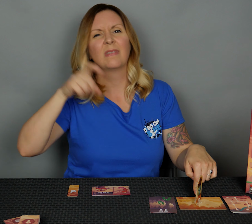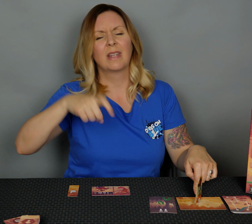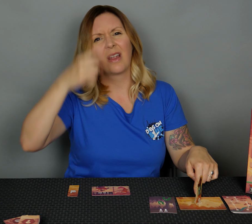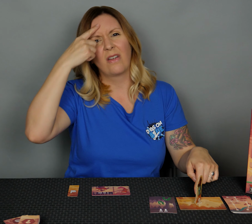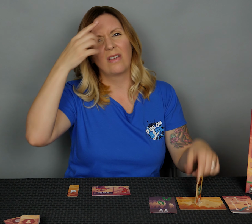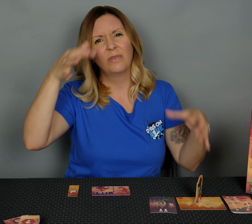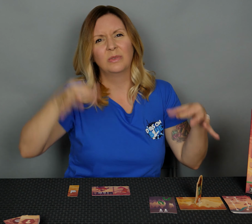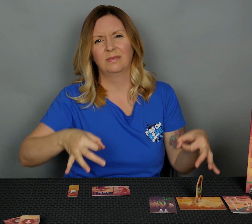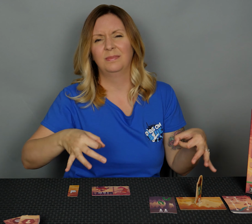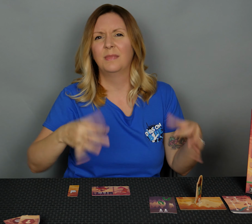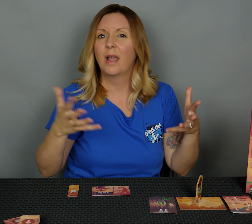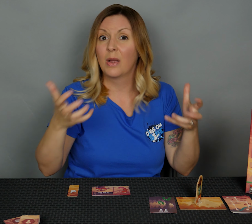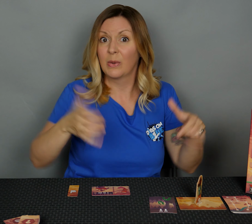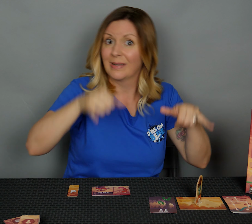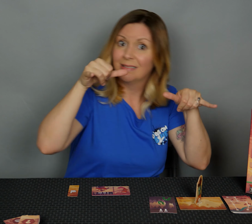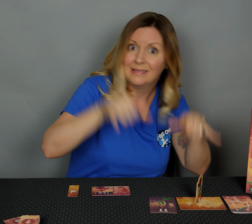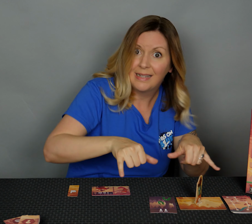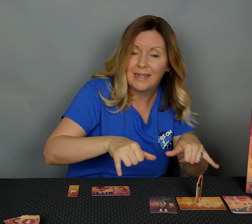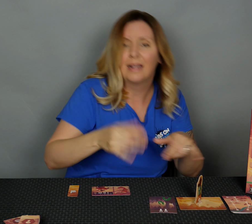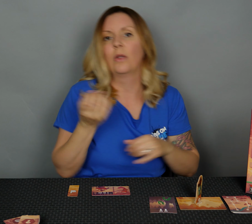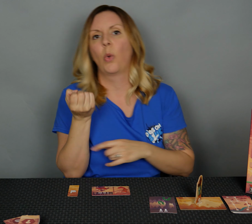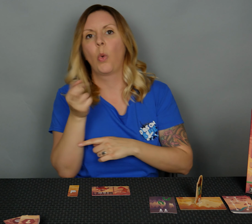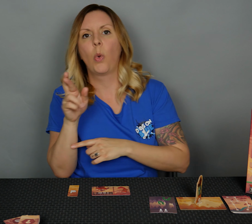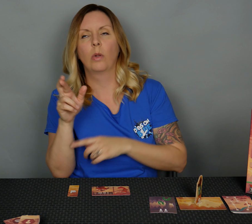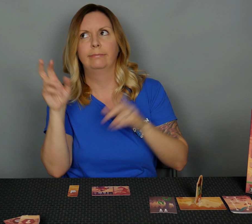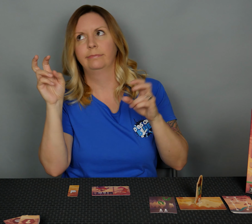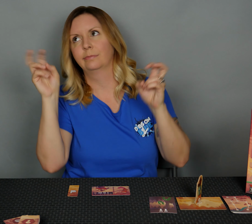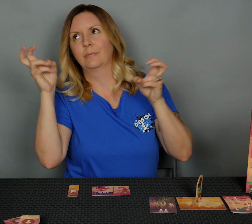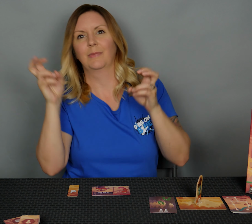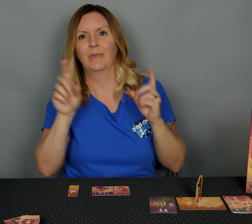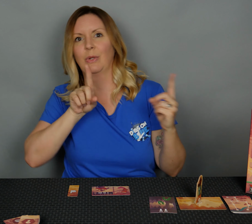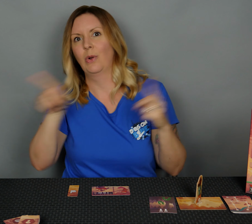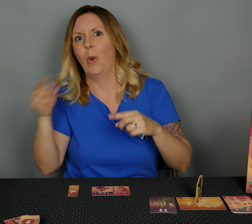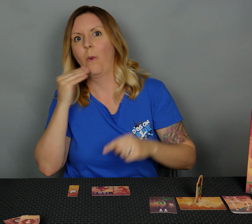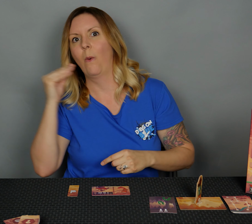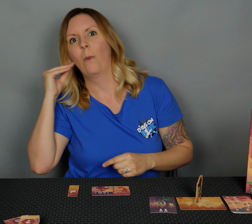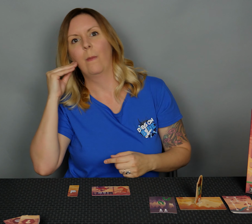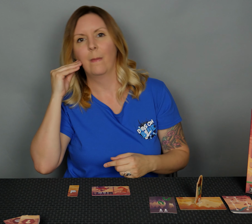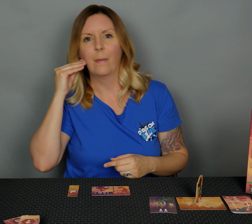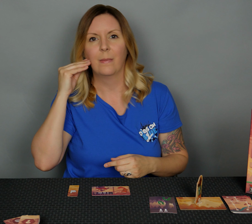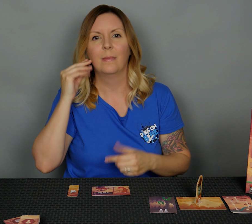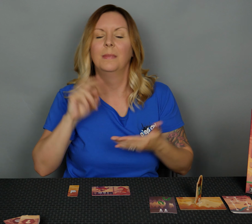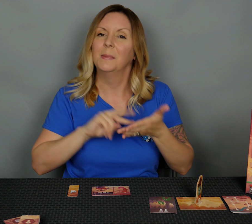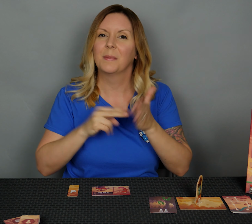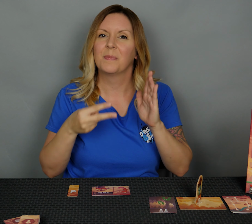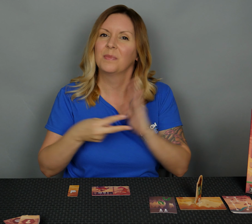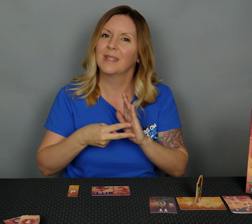Once the level card has been resolved, you have to decide if you want to stay in the level or “go home.”